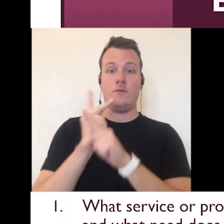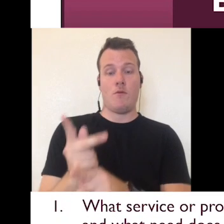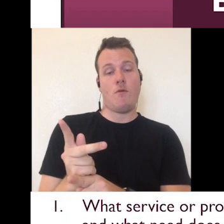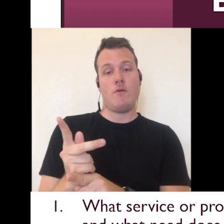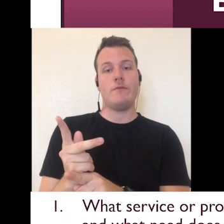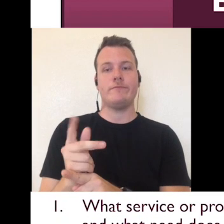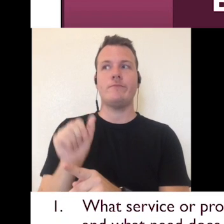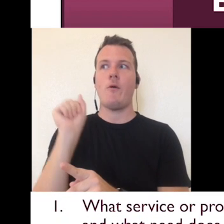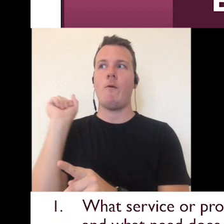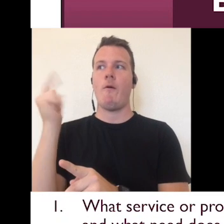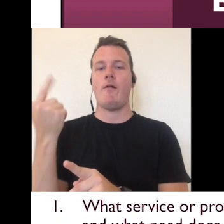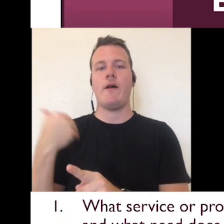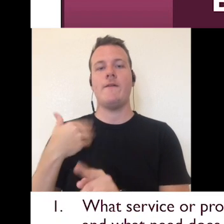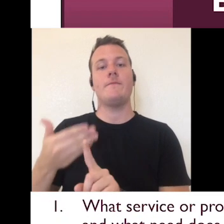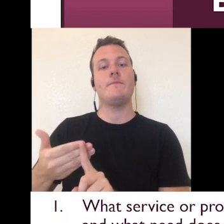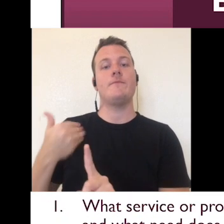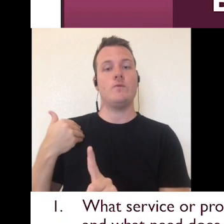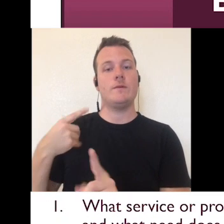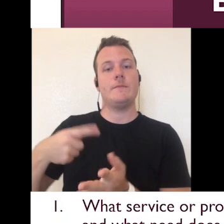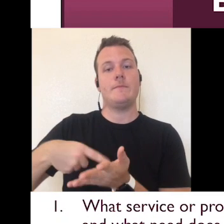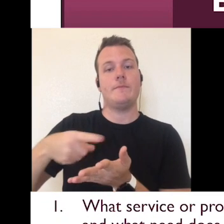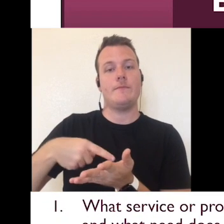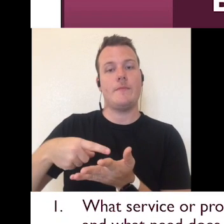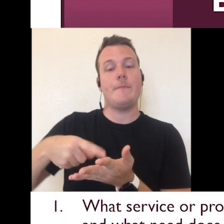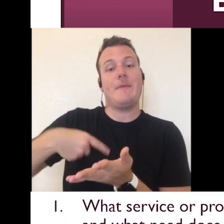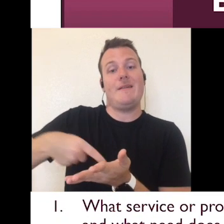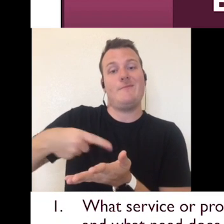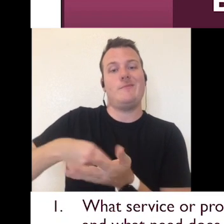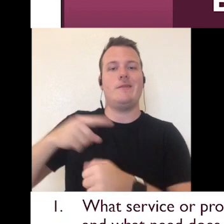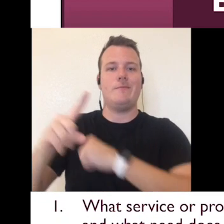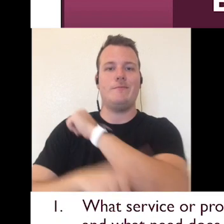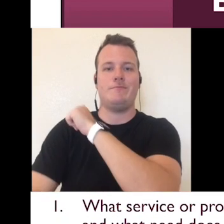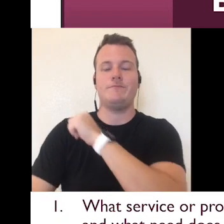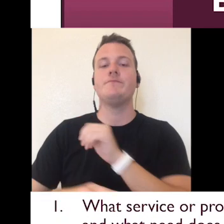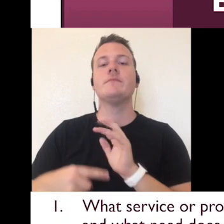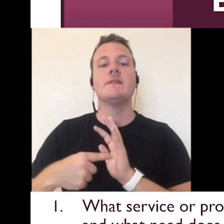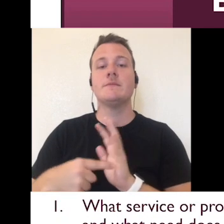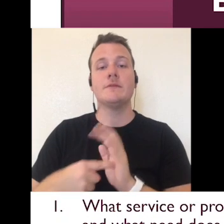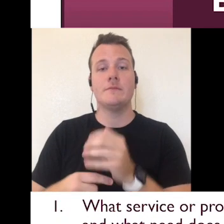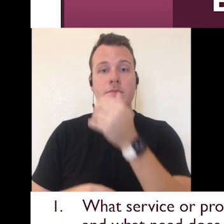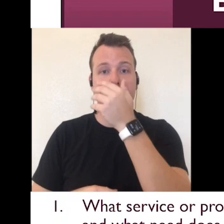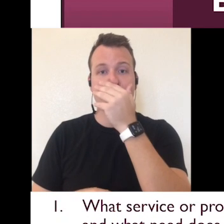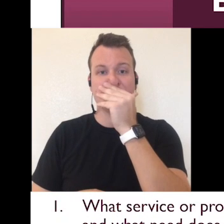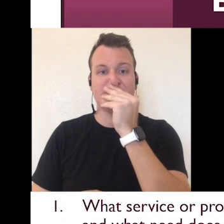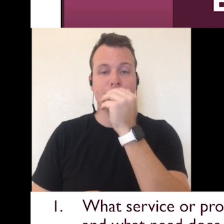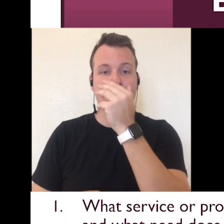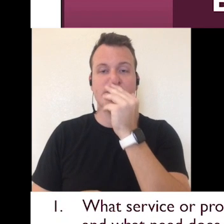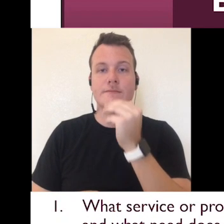many of the manufacturers' loans these days all have prepayment penalties, so if